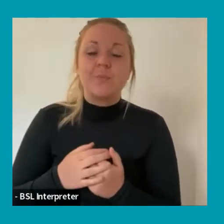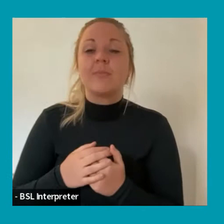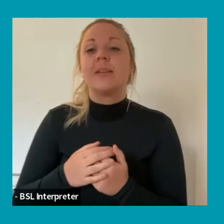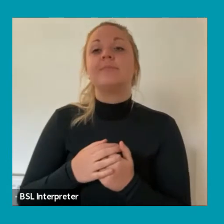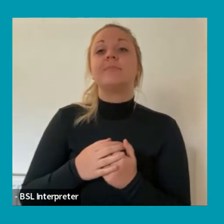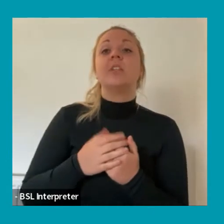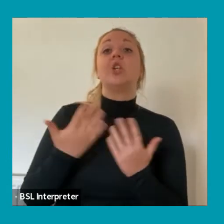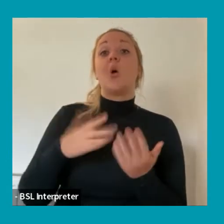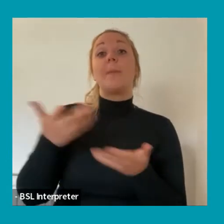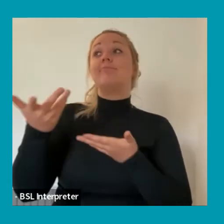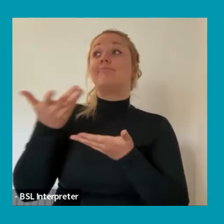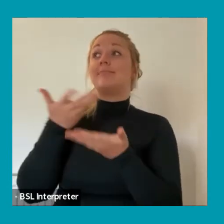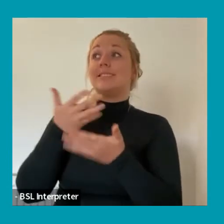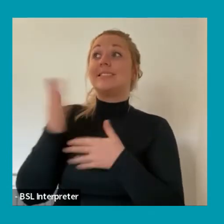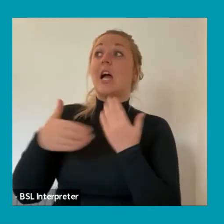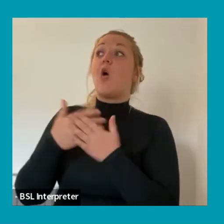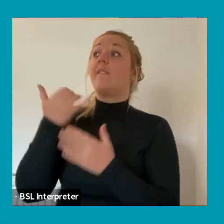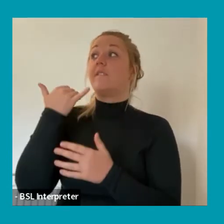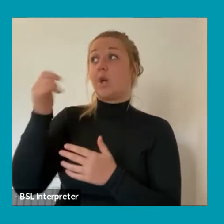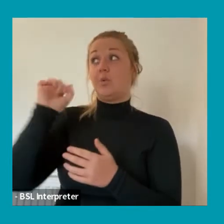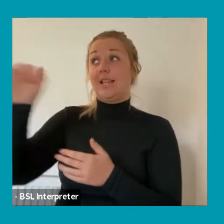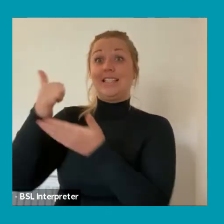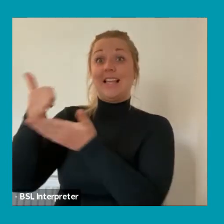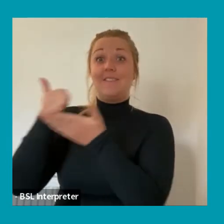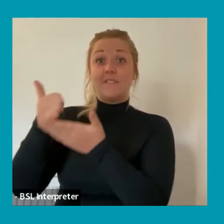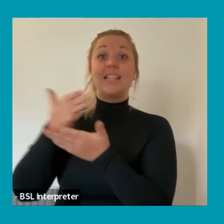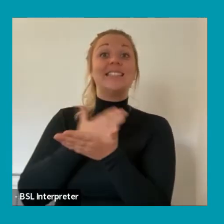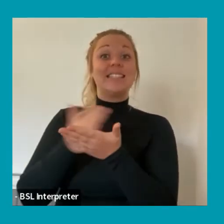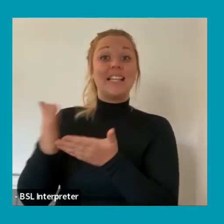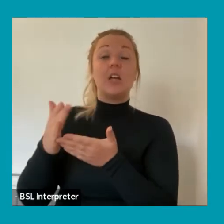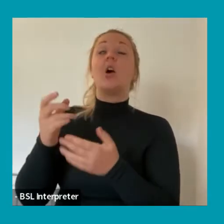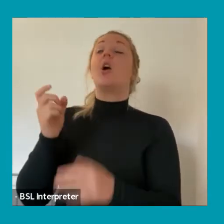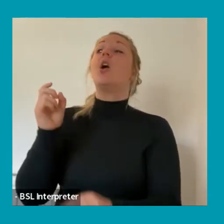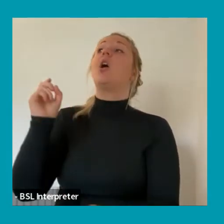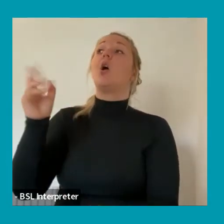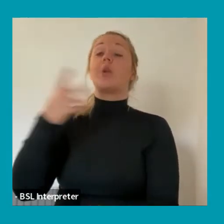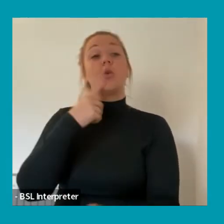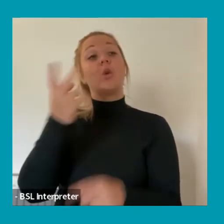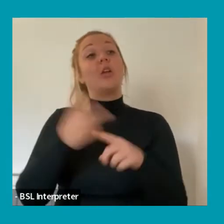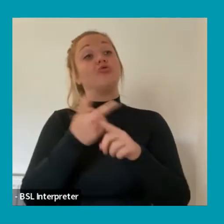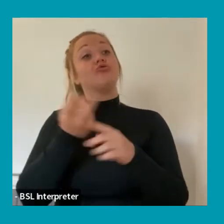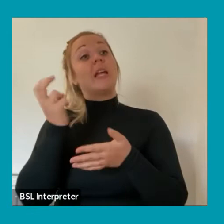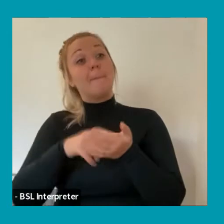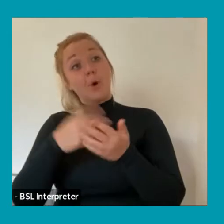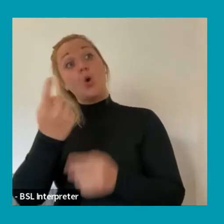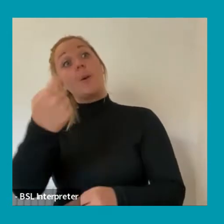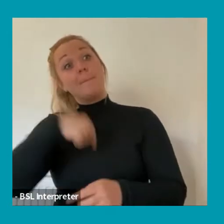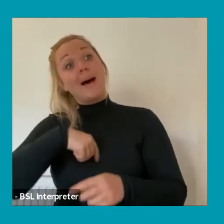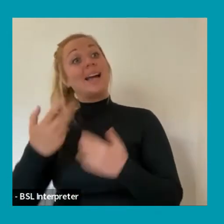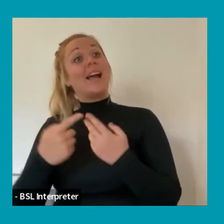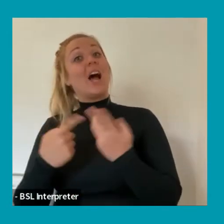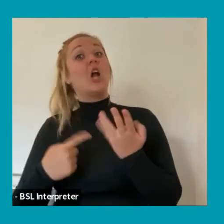His advice was really clear. I can rebook and come back another time. But basically, what we do with